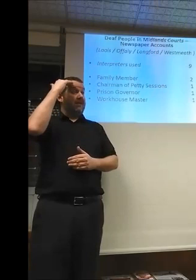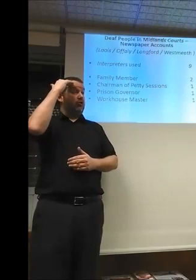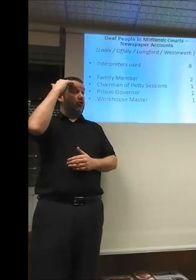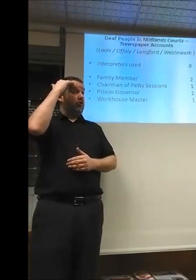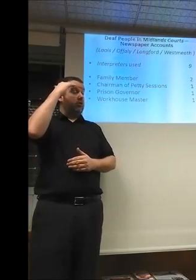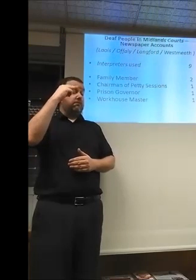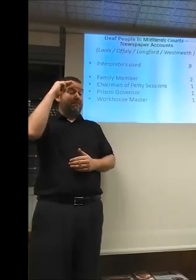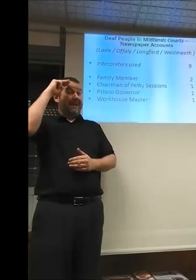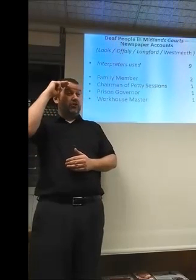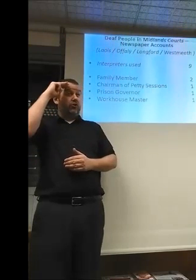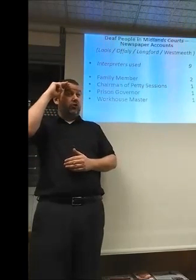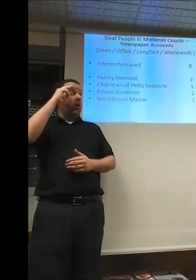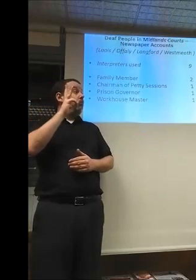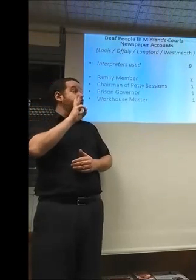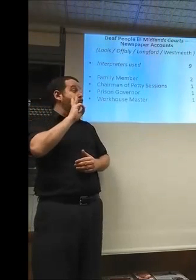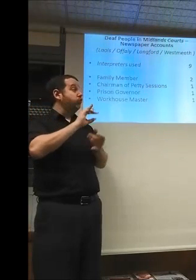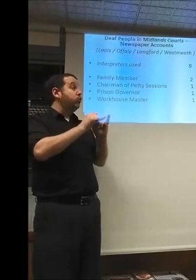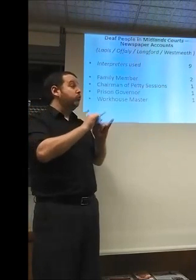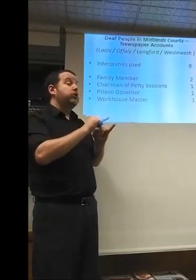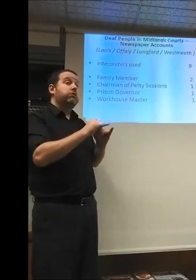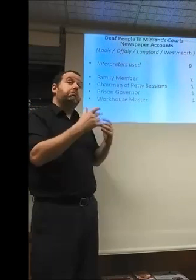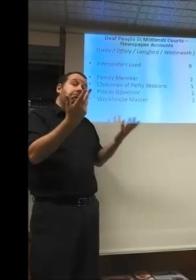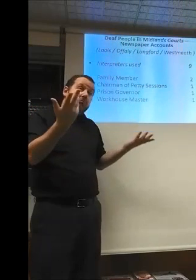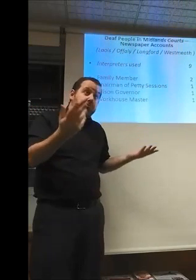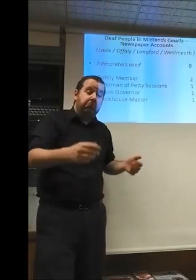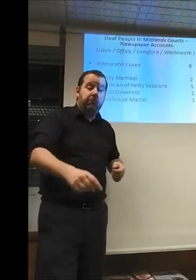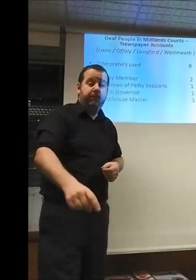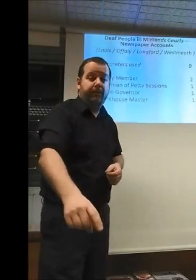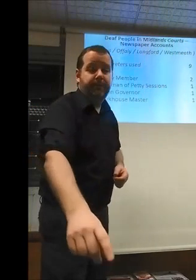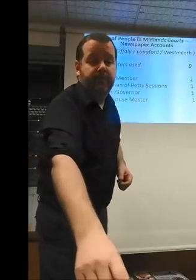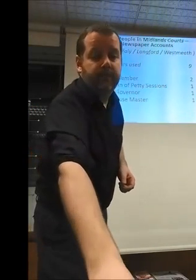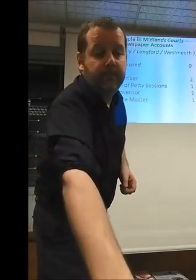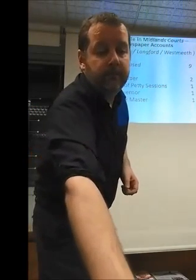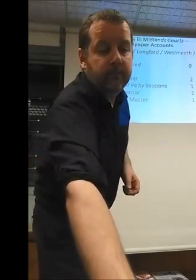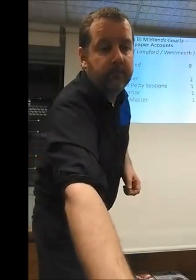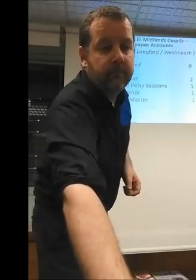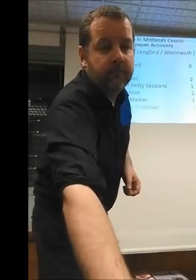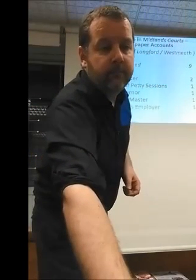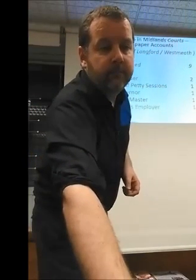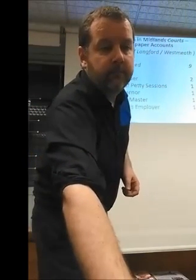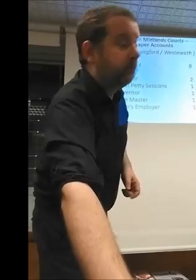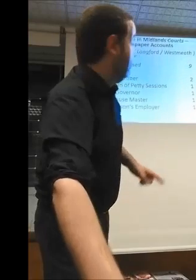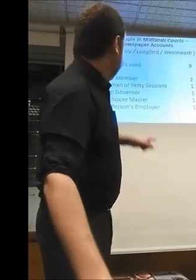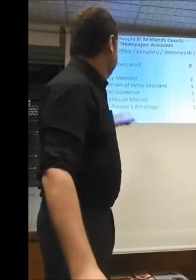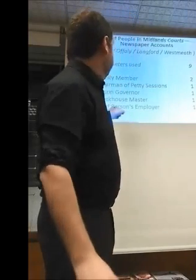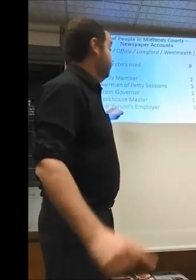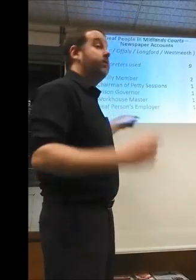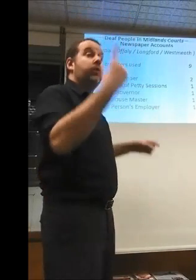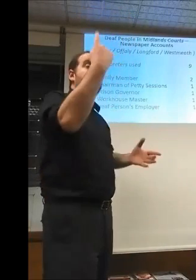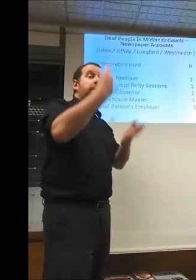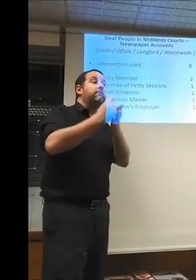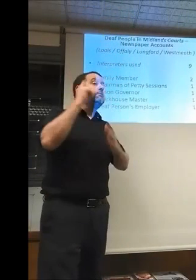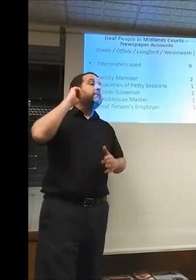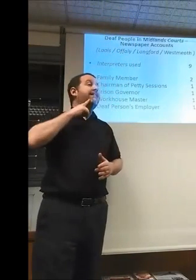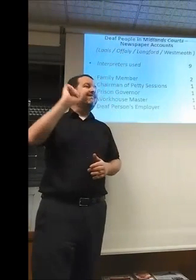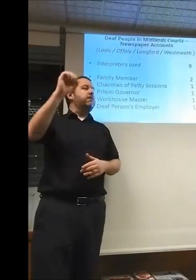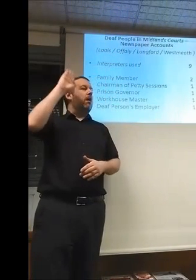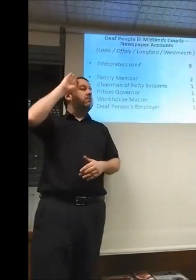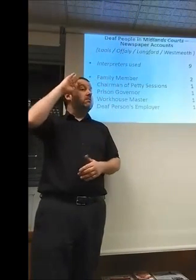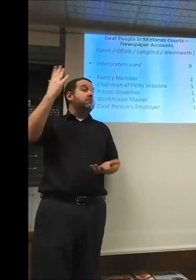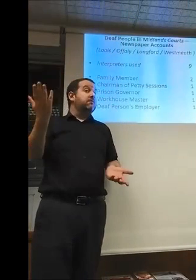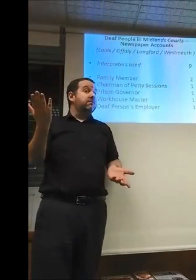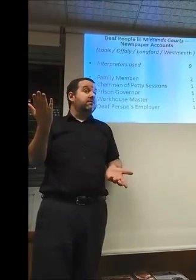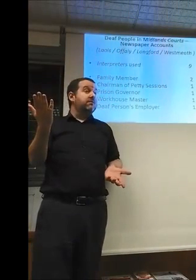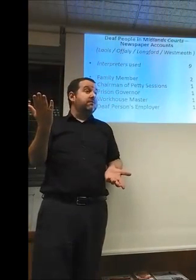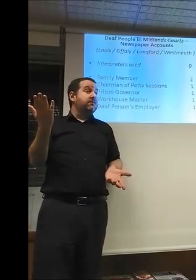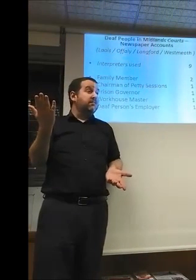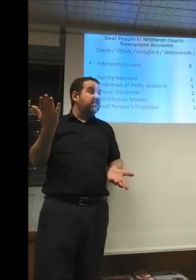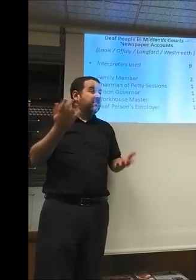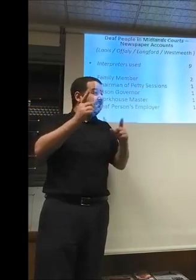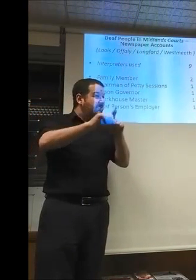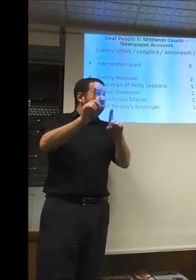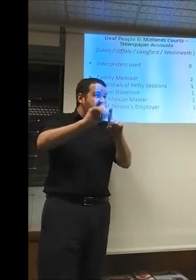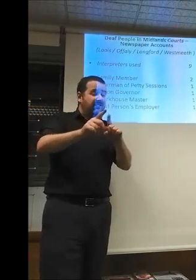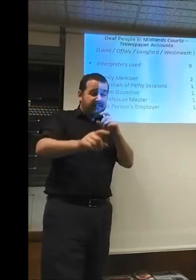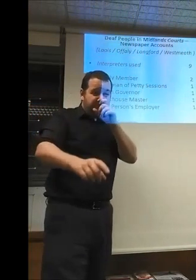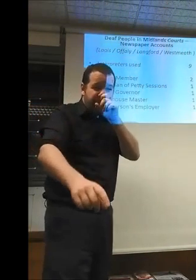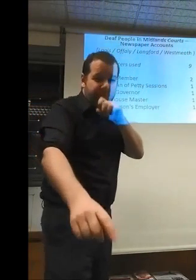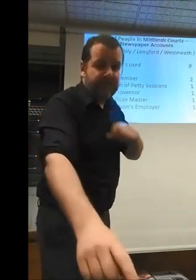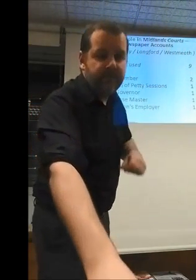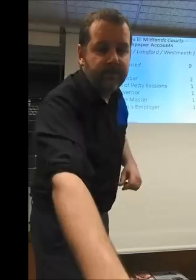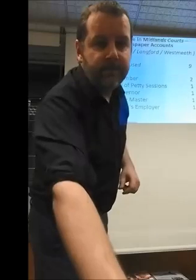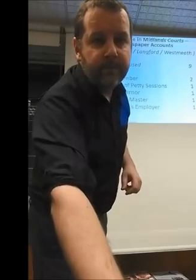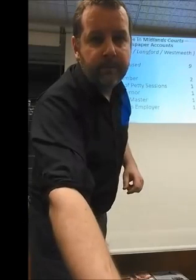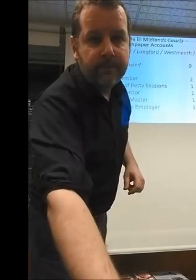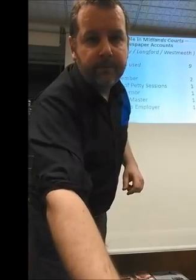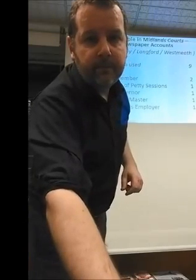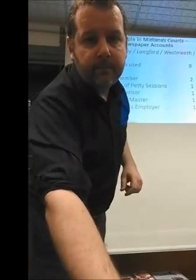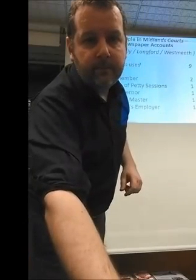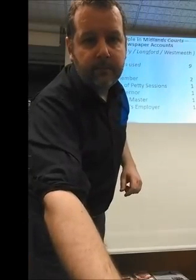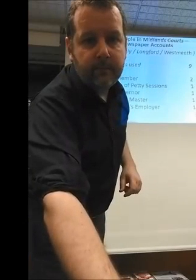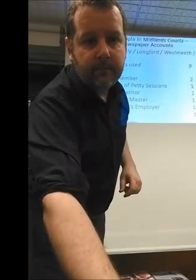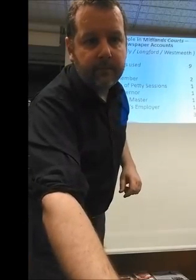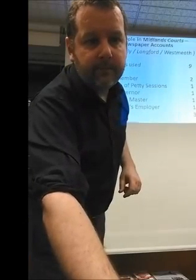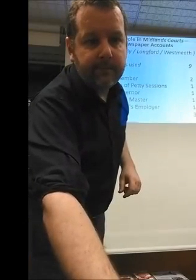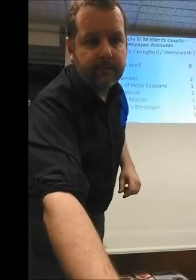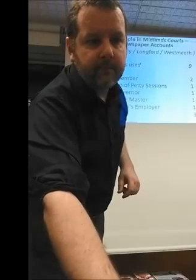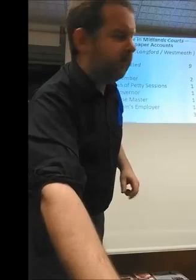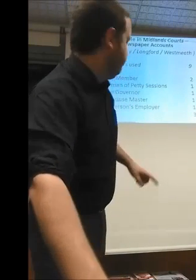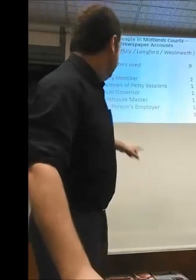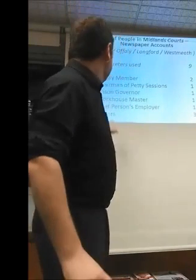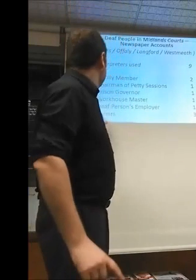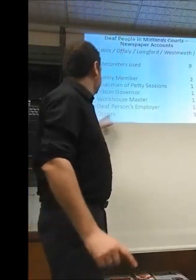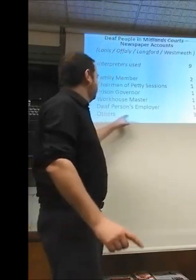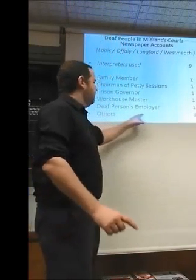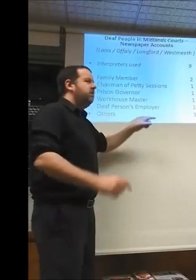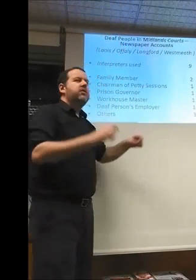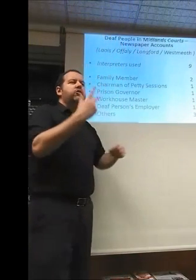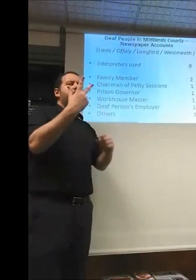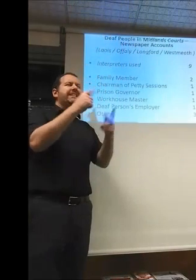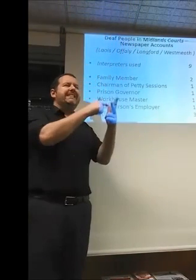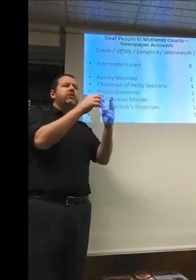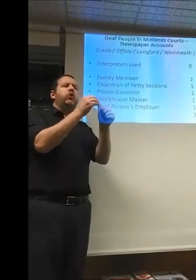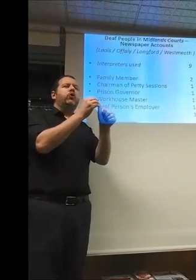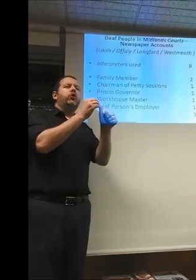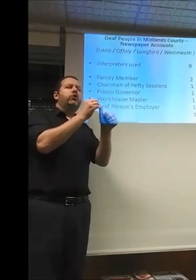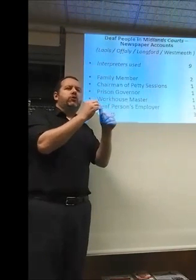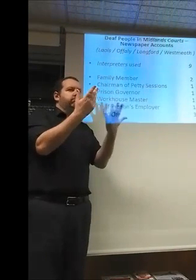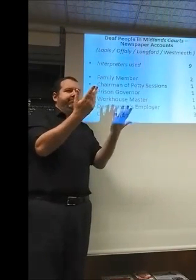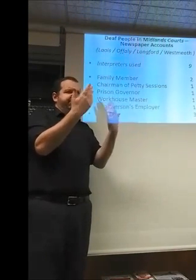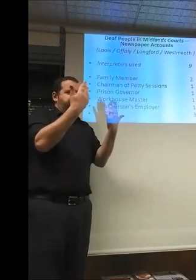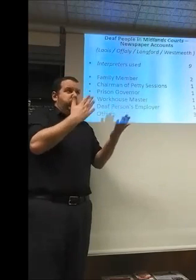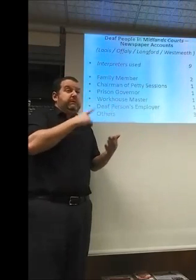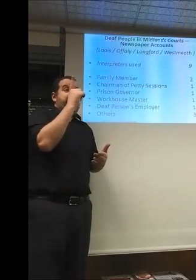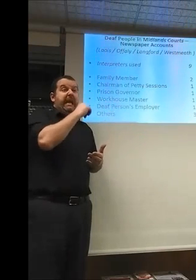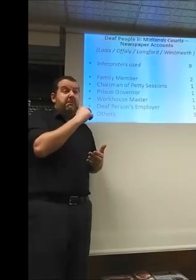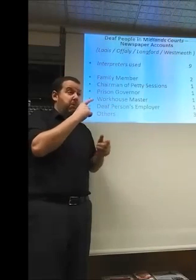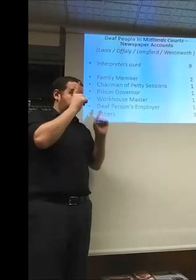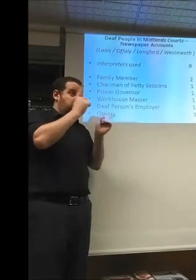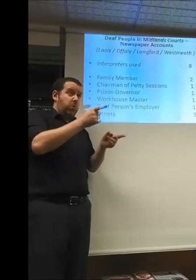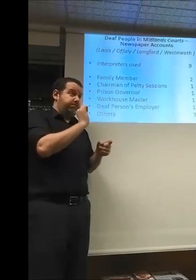and then five of the cases involved a Deaf person as a witness who came into court to